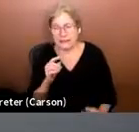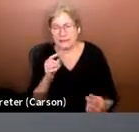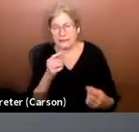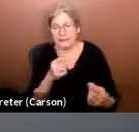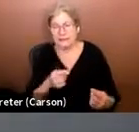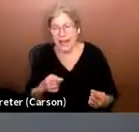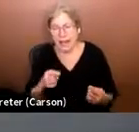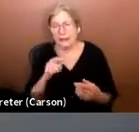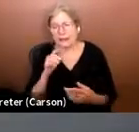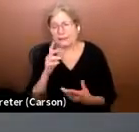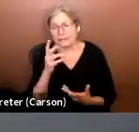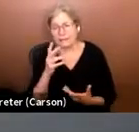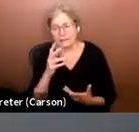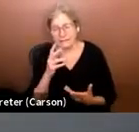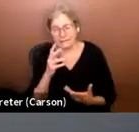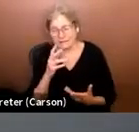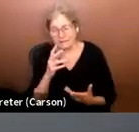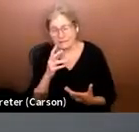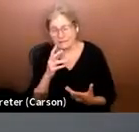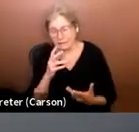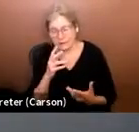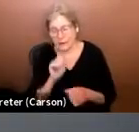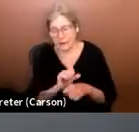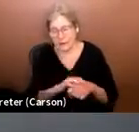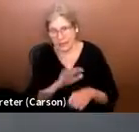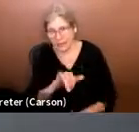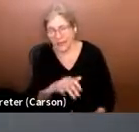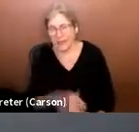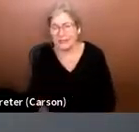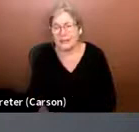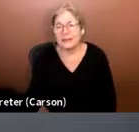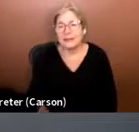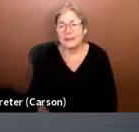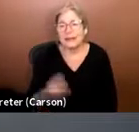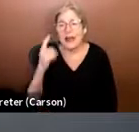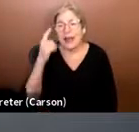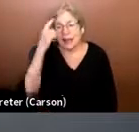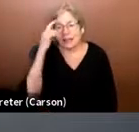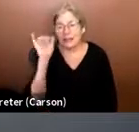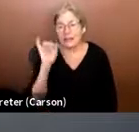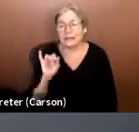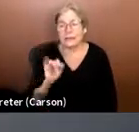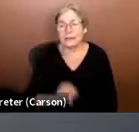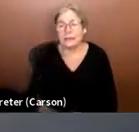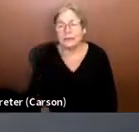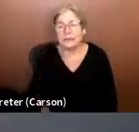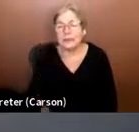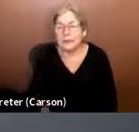And the other element is I think that's in this conversation is the